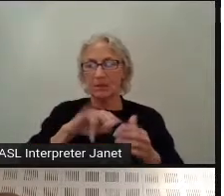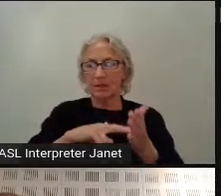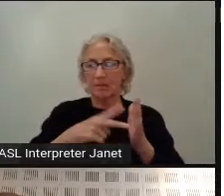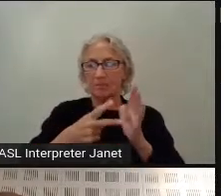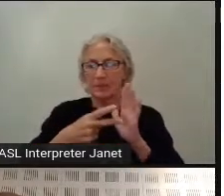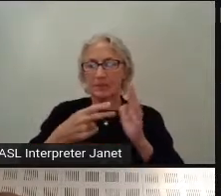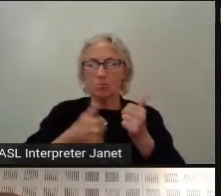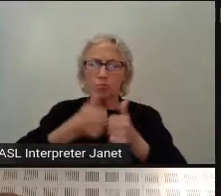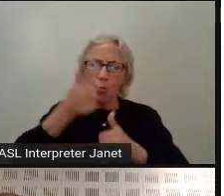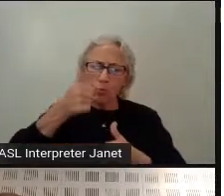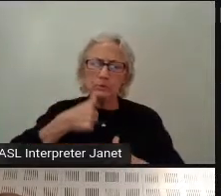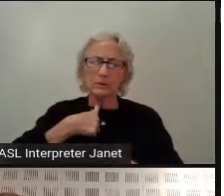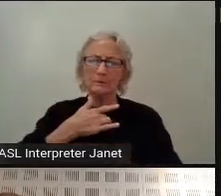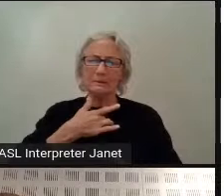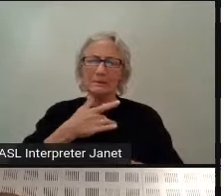Ole Guldberg: And I am an ICT specialist.